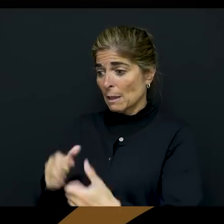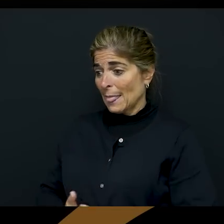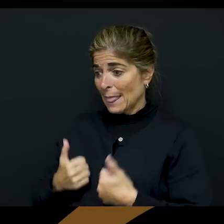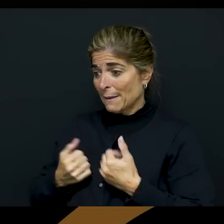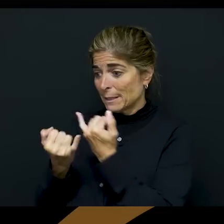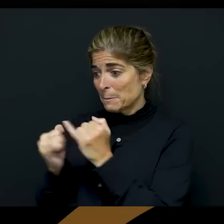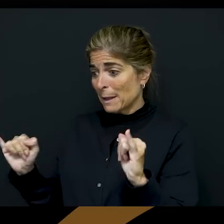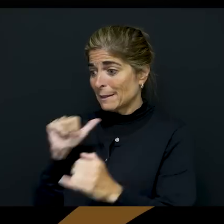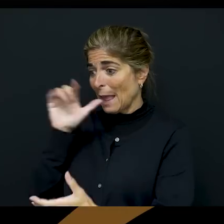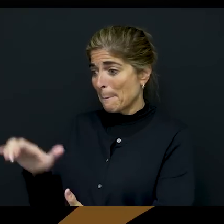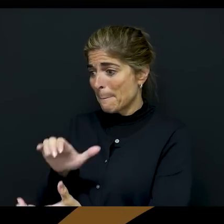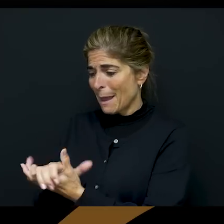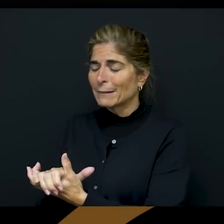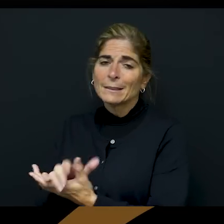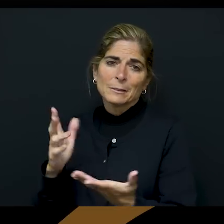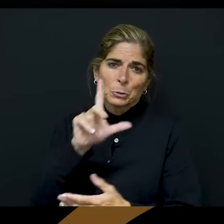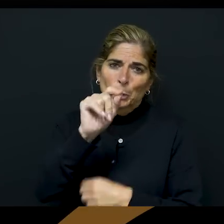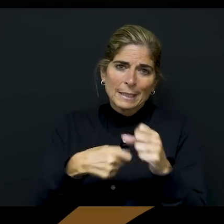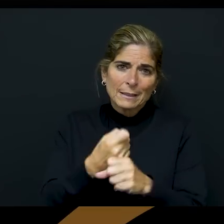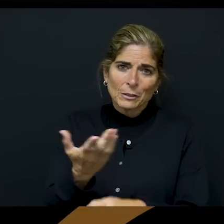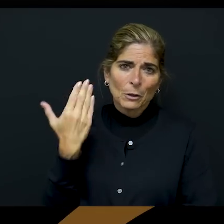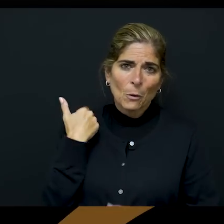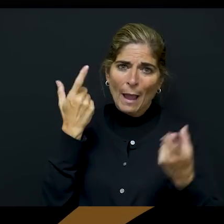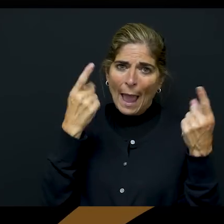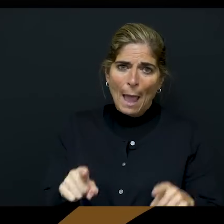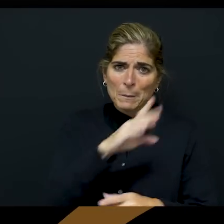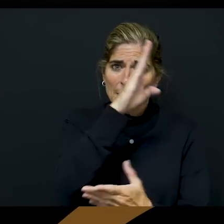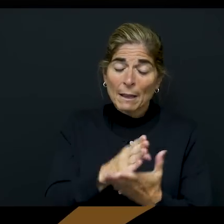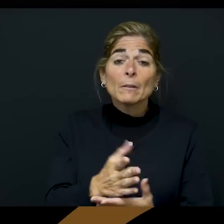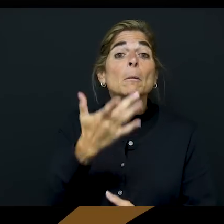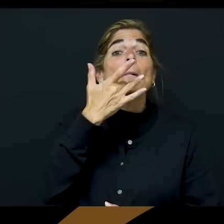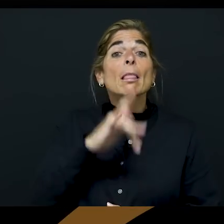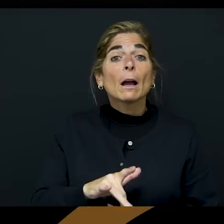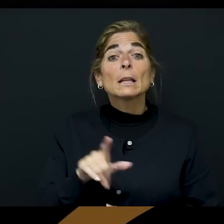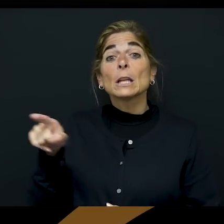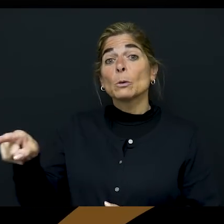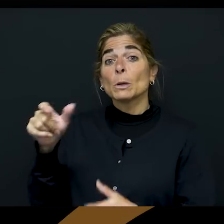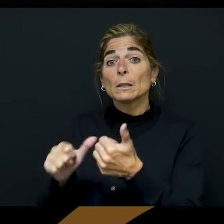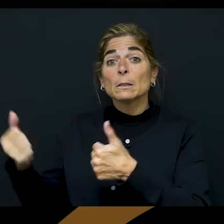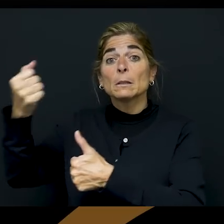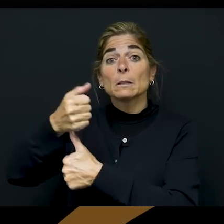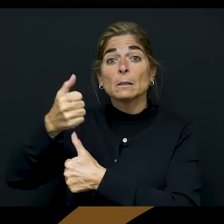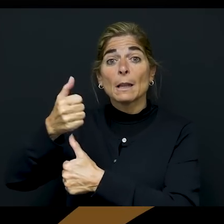At least 20 years ago. But I was so lucky because one of the senior leaders at P&G